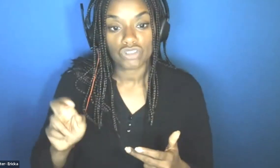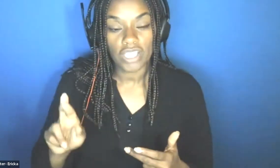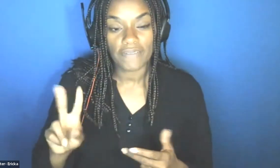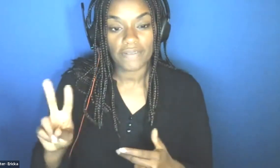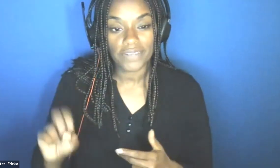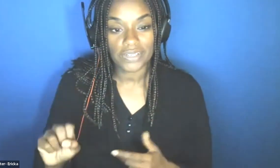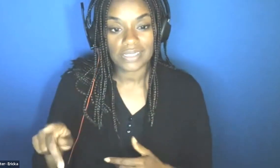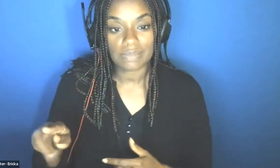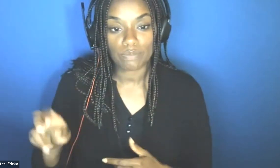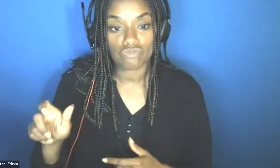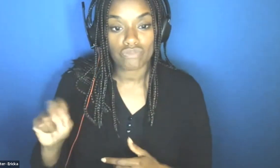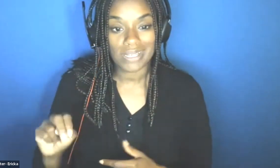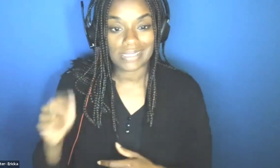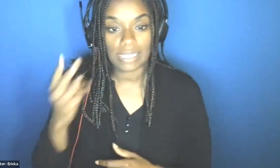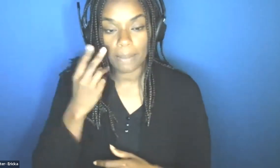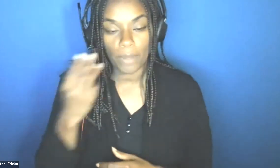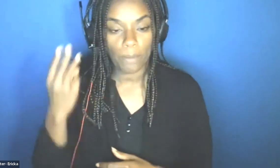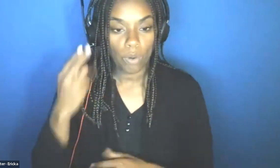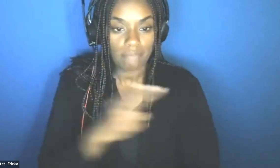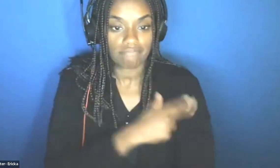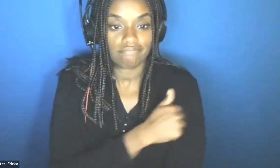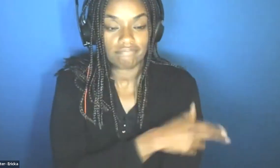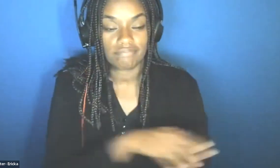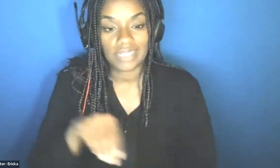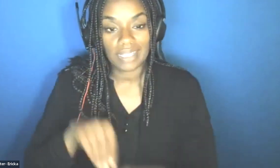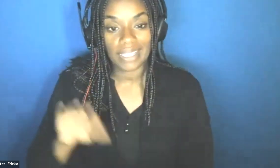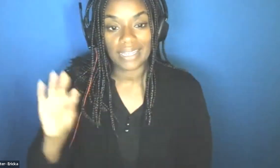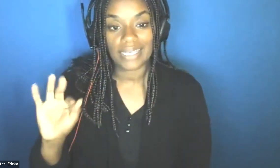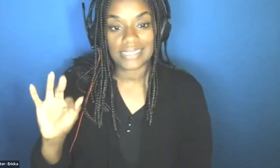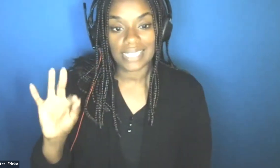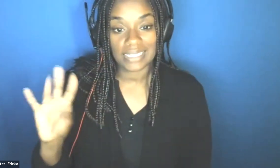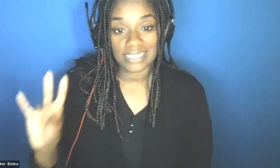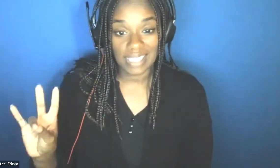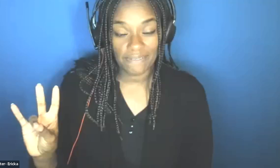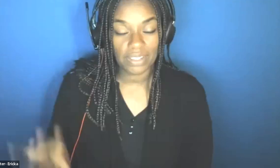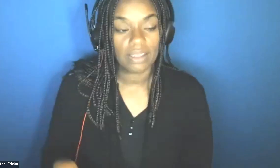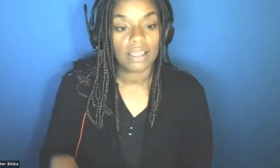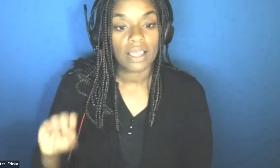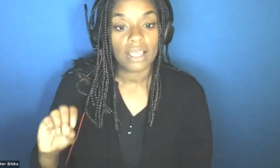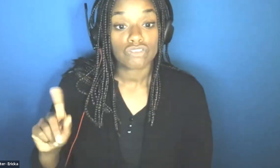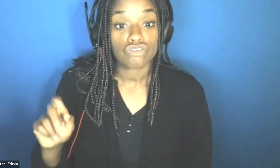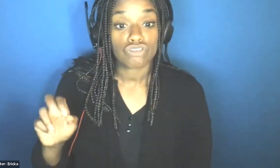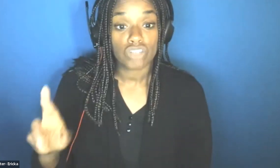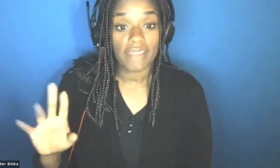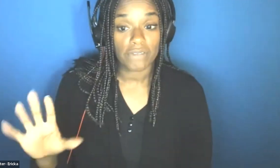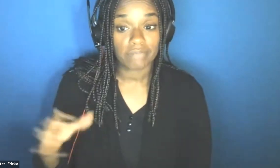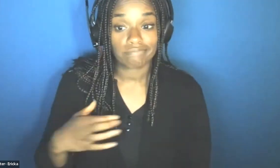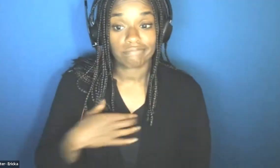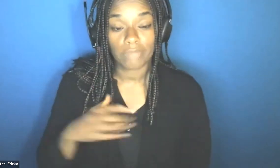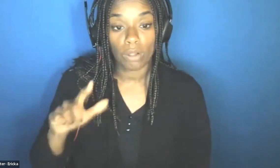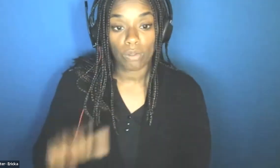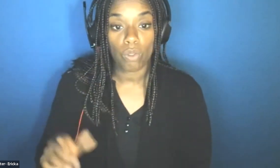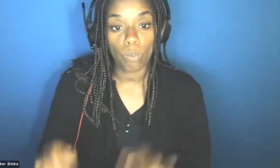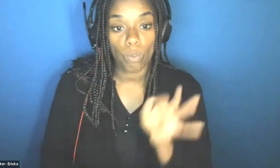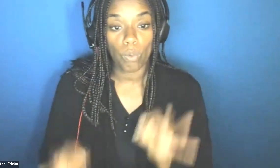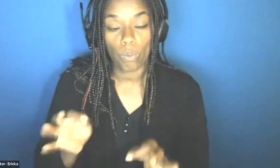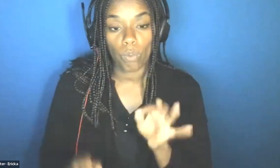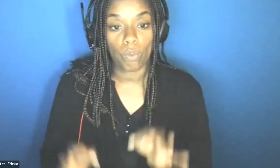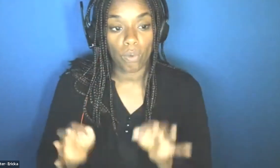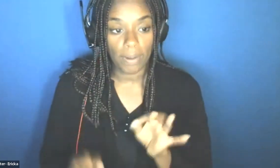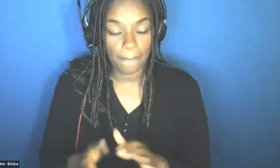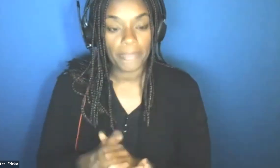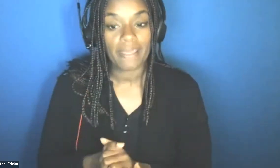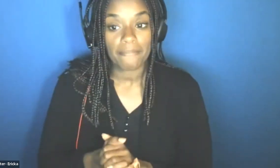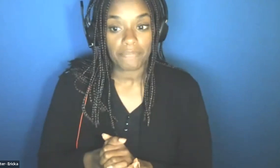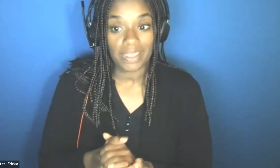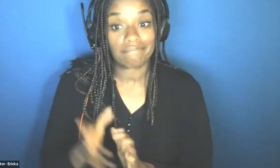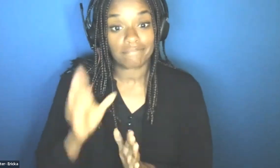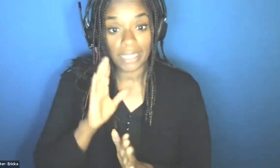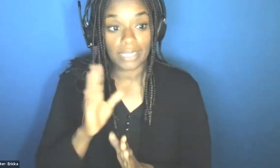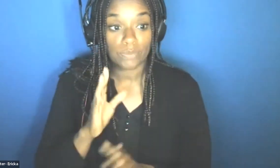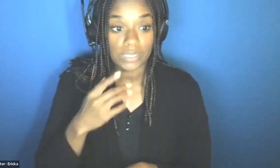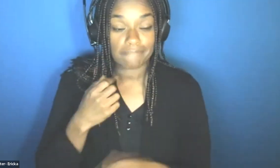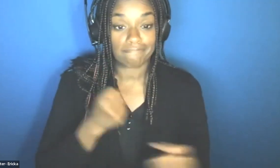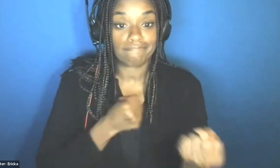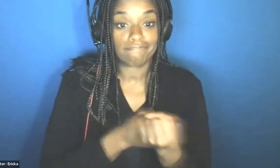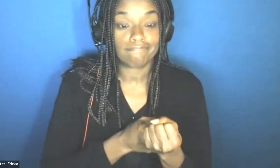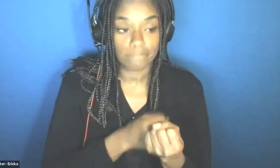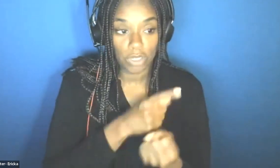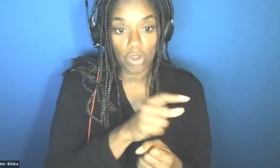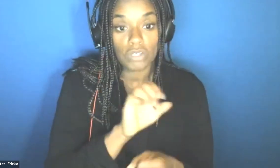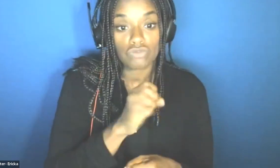The third circuit case, sally versus circuit City stores, where here the court remarked that it knew of no case where a three-week period of abstinence would be considered a long enough period of time for someone to no longer be considered an illegal drug user.